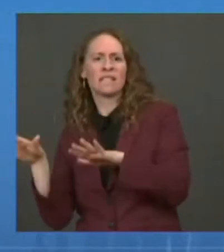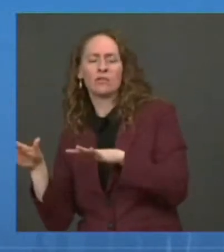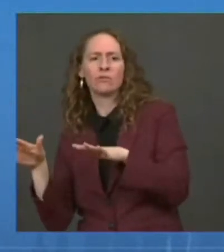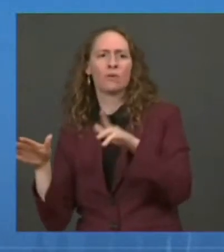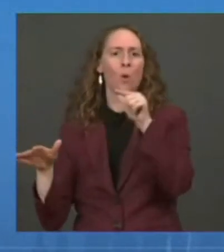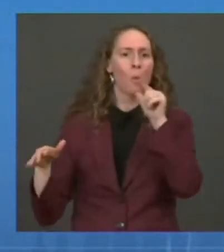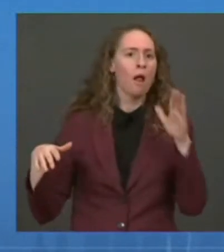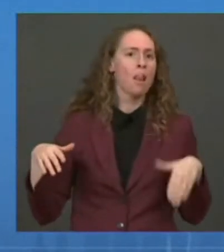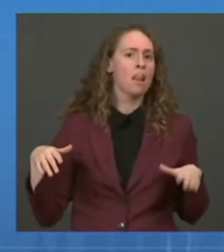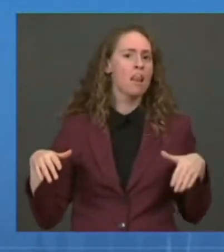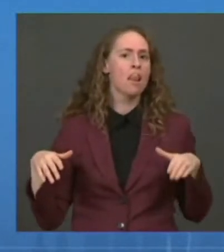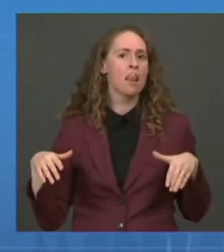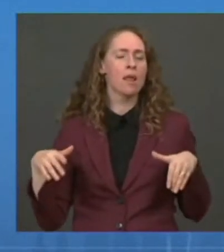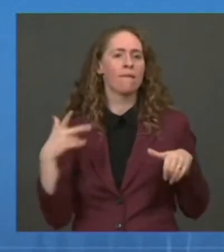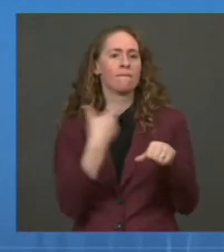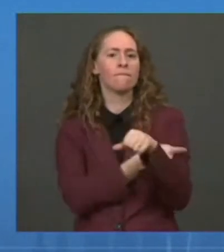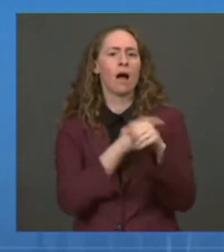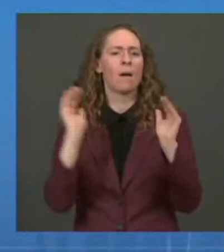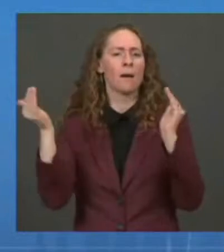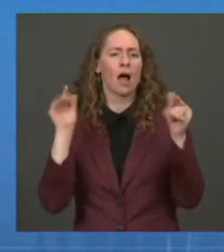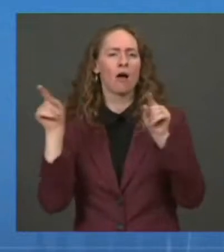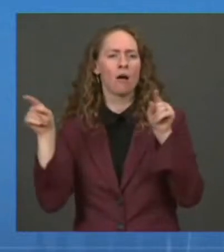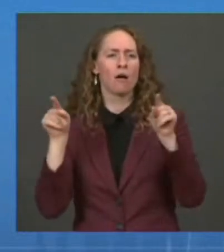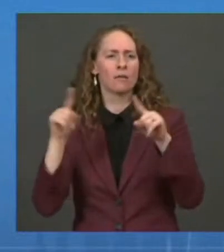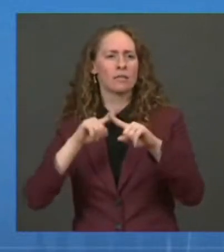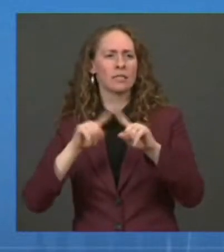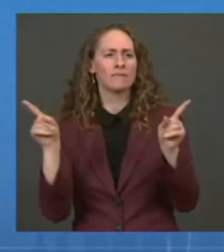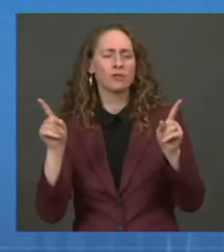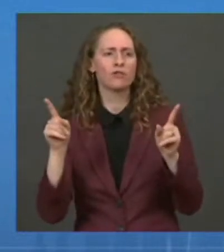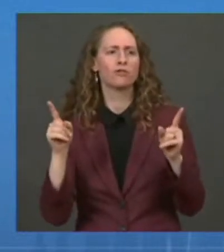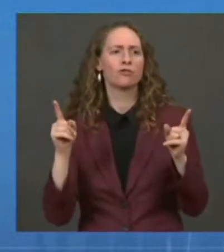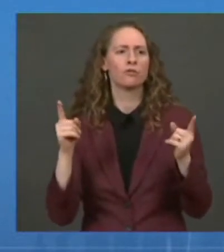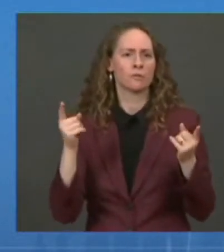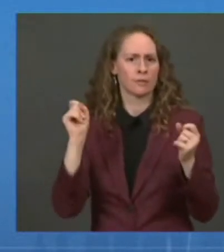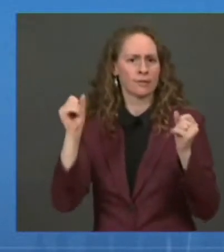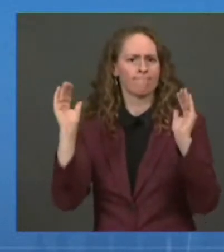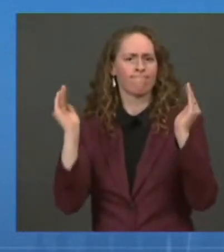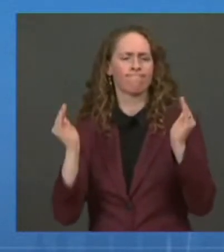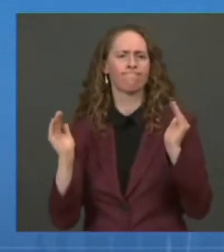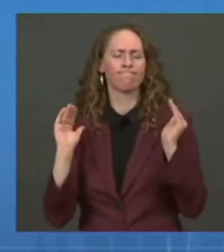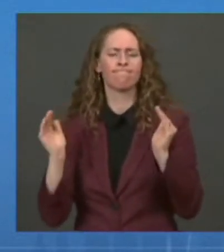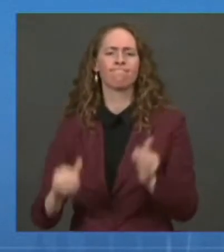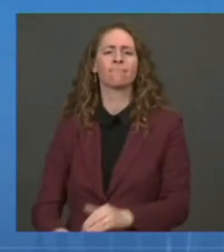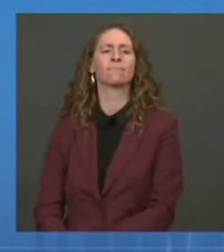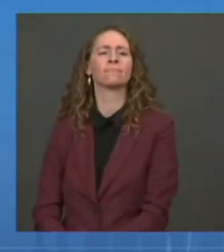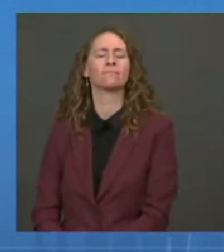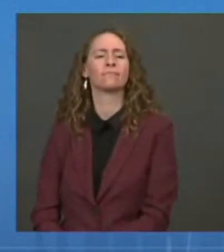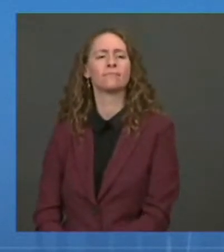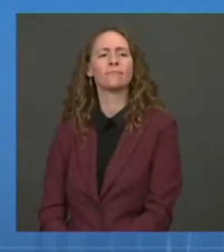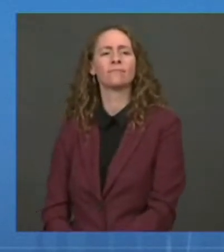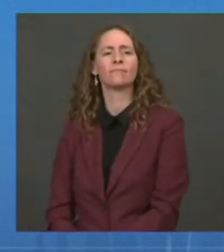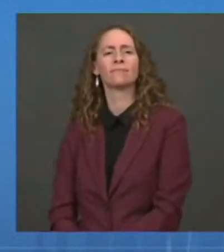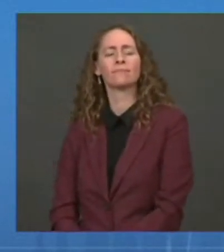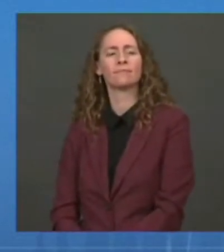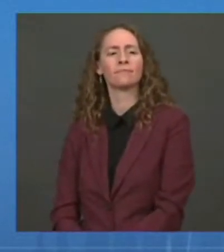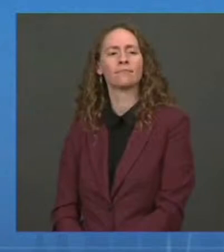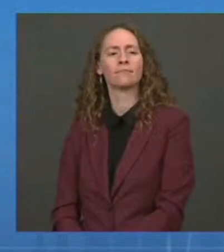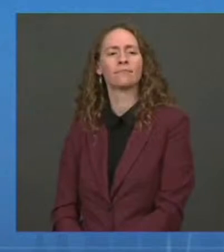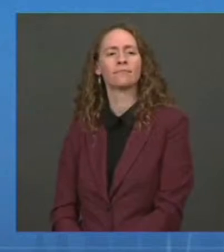ARE RECOVERED FROM PRIOR INFECTION. THAT'S ALL GOING TO TAKE A MATTER OF MAYBE A WEEK OR TWO MORE TO GET THE INELEVATOR ROE